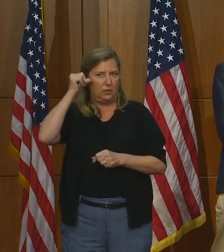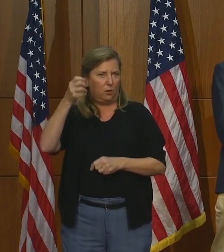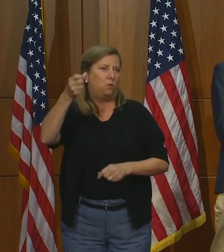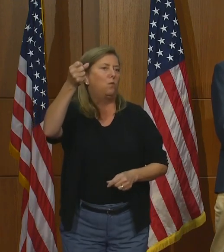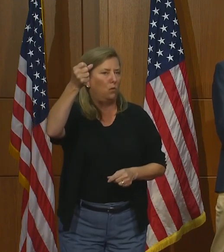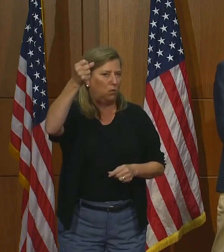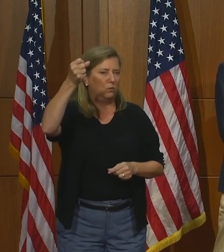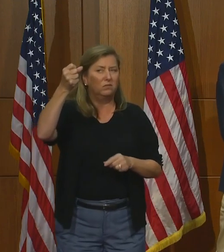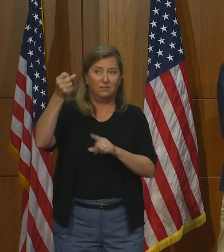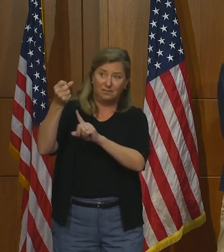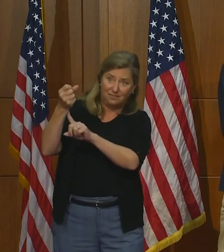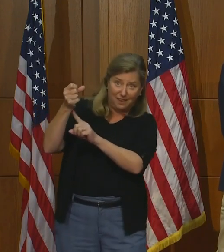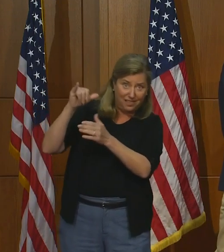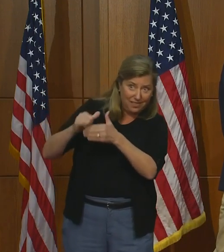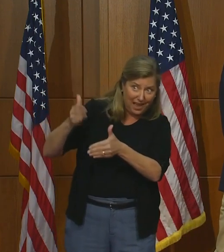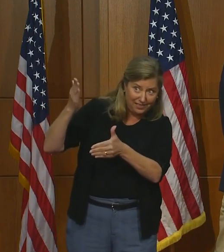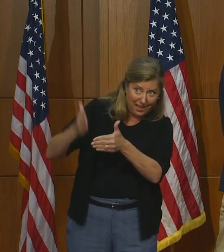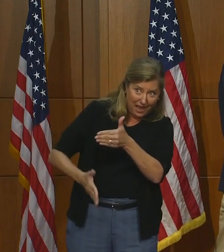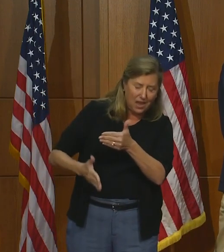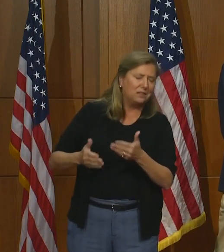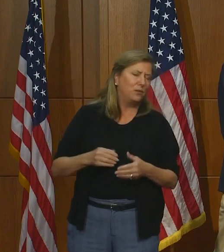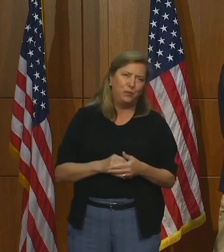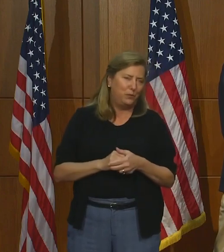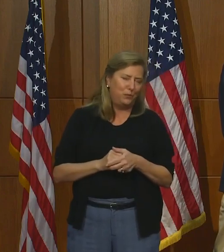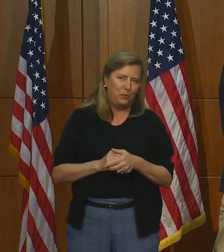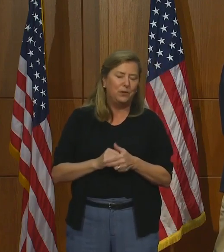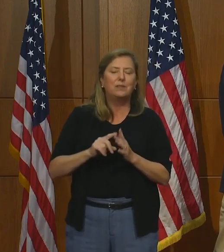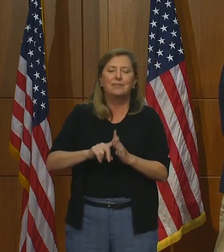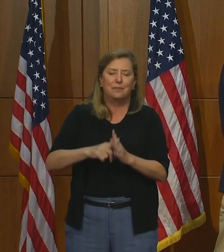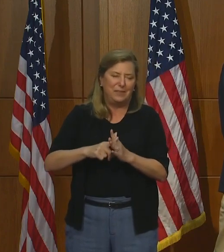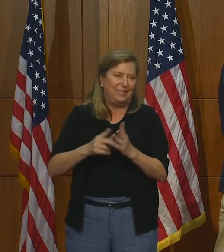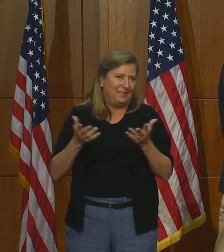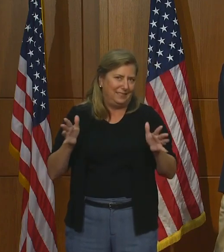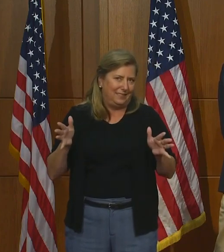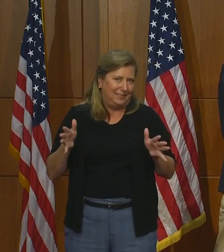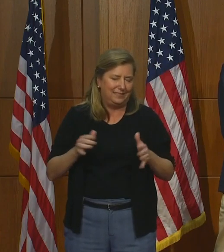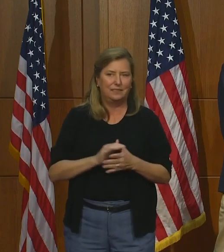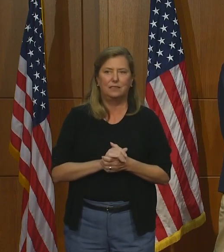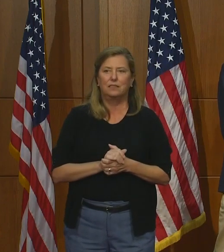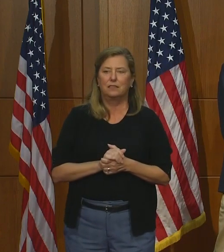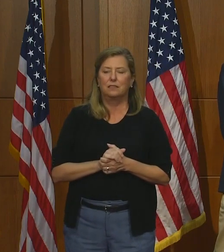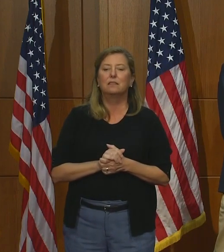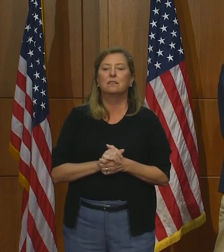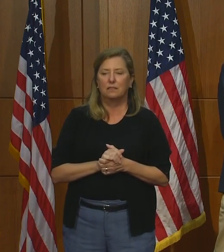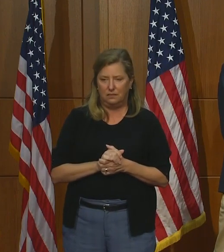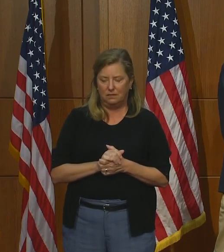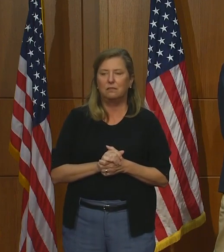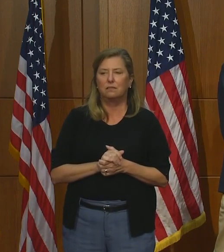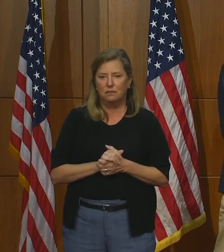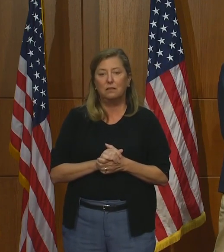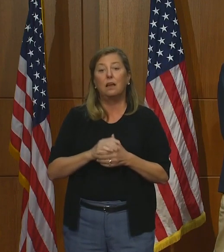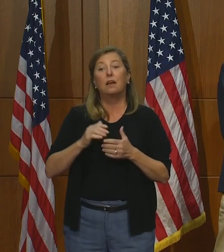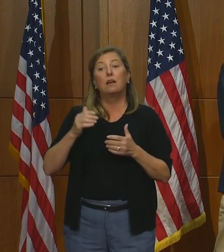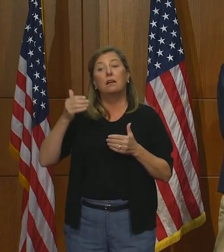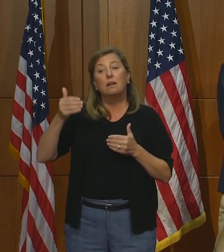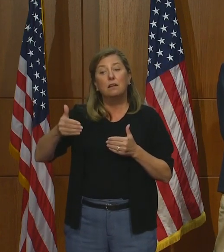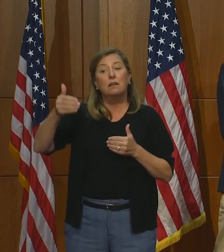RETAINING ORDER RESTRAINING ORDER ENTERED YESTERDAY THAT IS BY NO MEANS THE END OF THIS